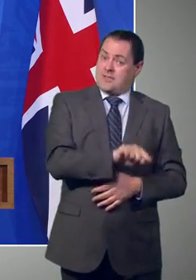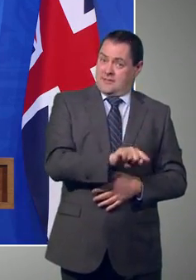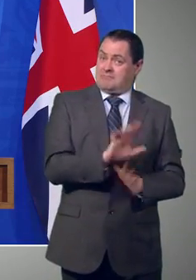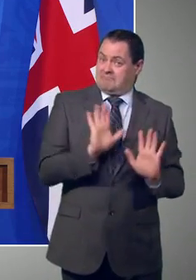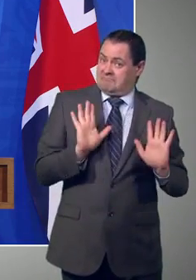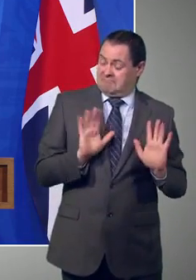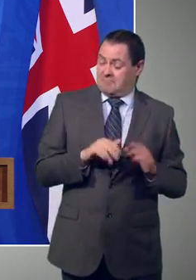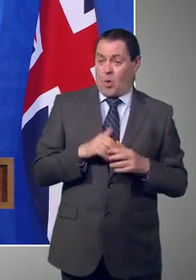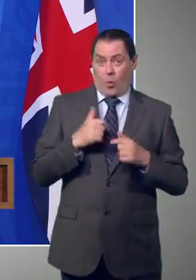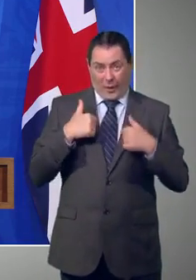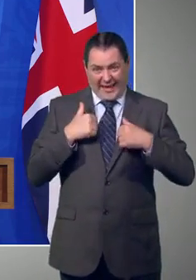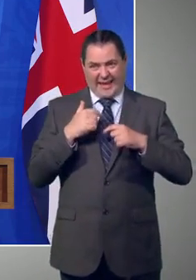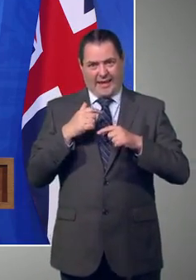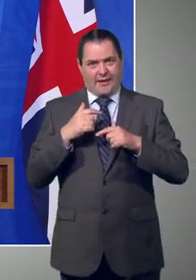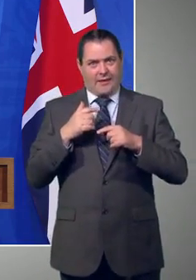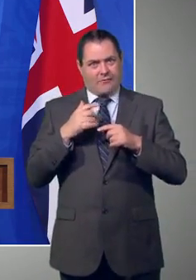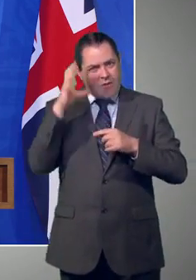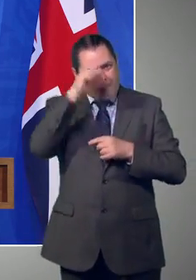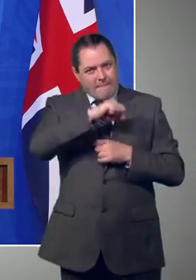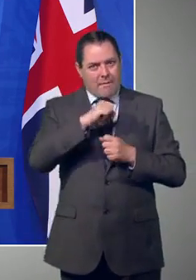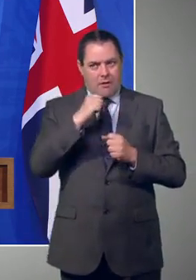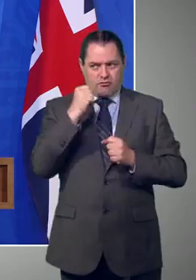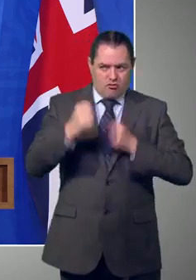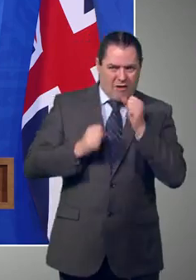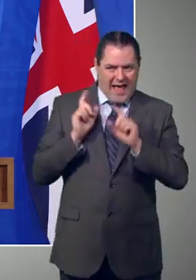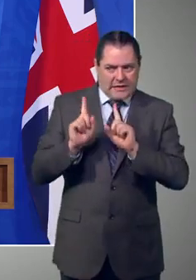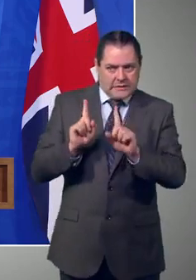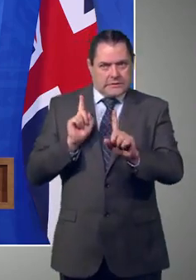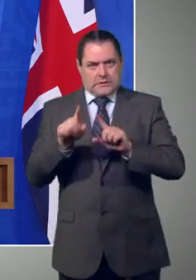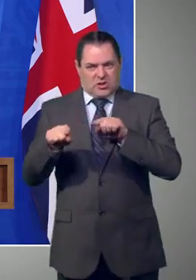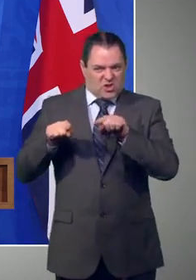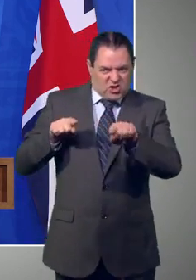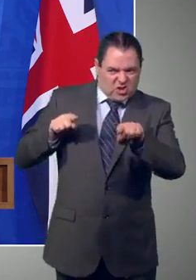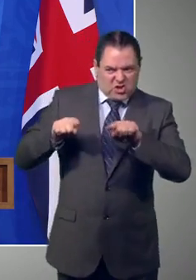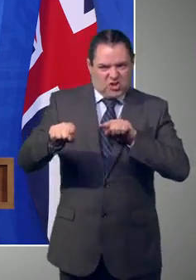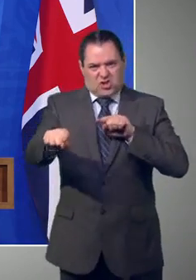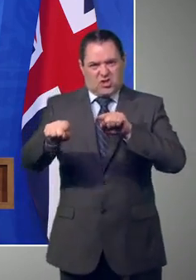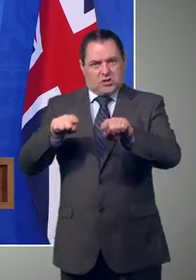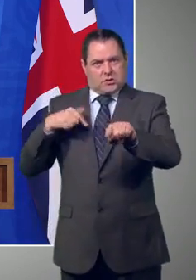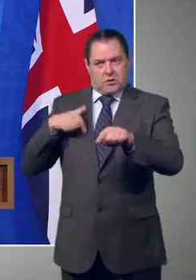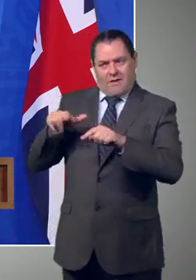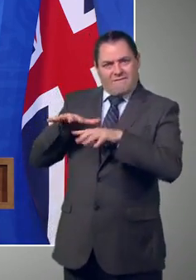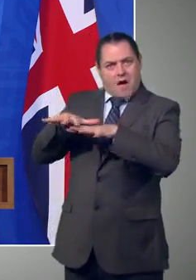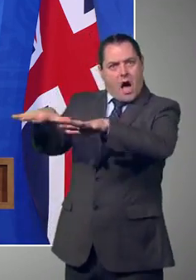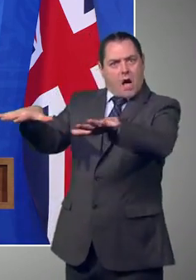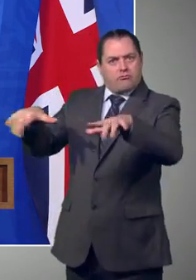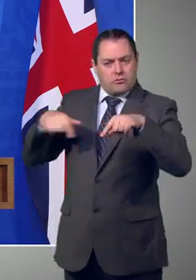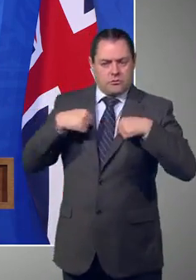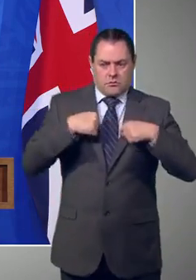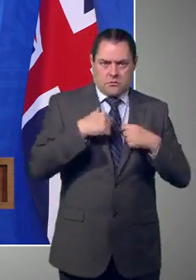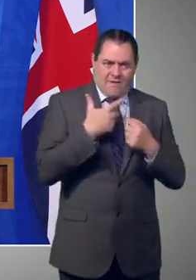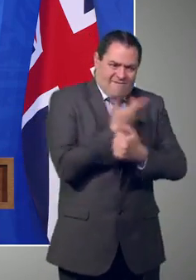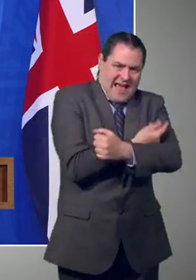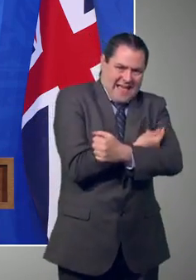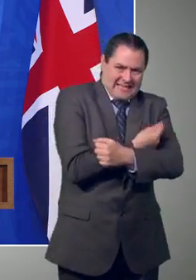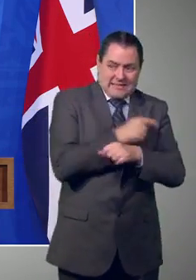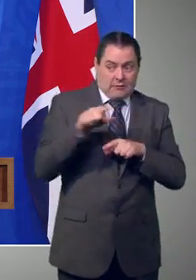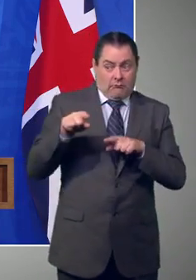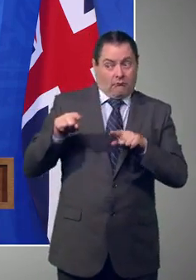of vaccines in this race between the virus and the vaccines This rapid rollout means that yesterday we were